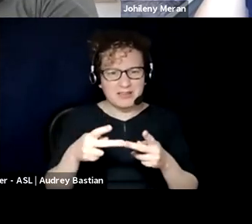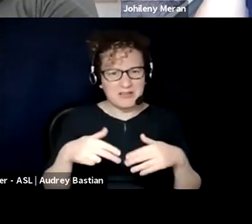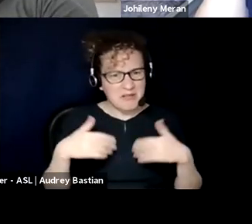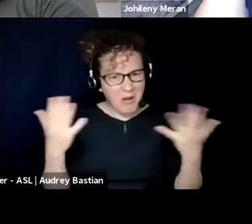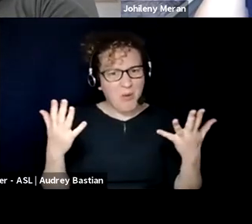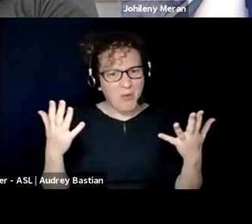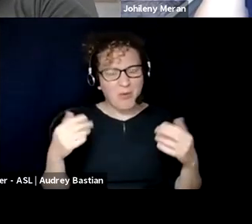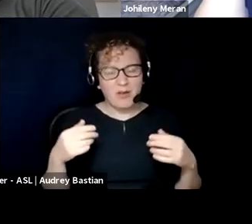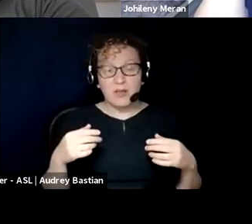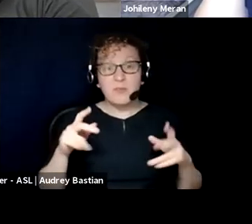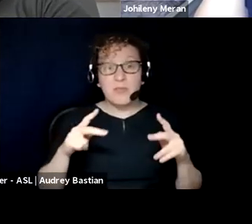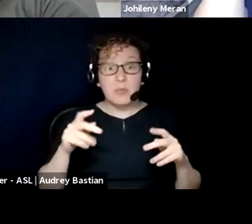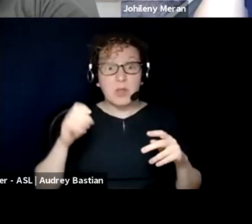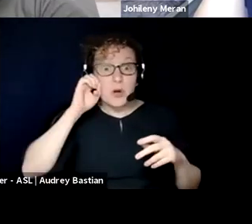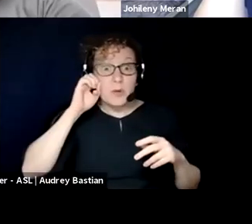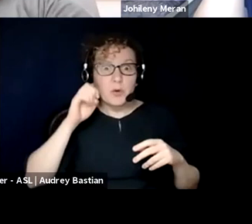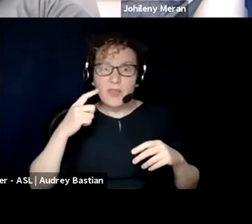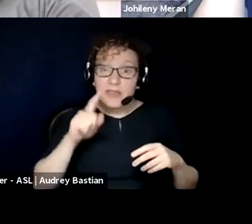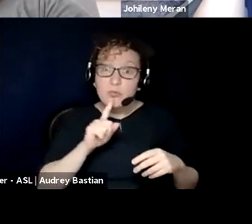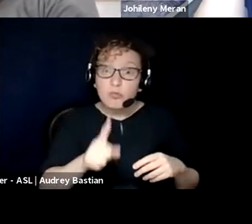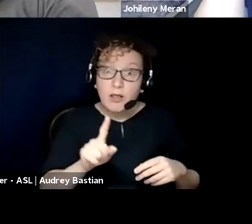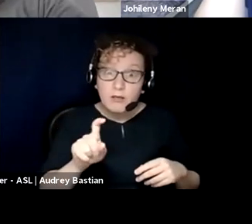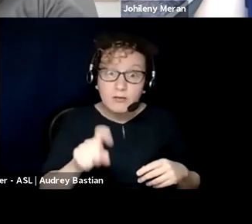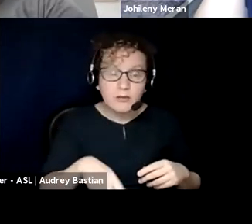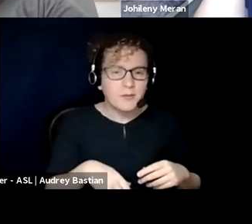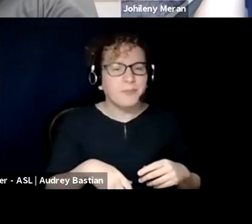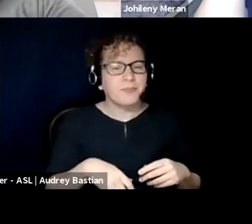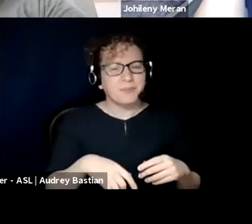will sit here and think that is a real-life life. And the teacher ended up -- I would